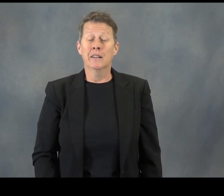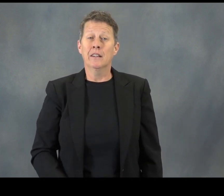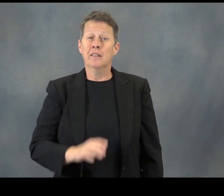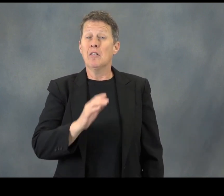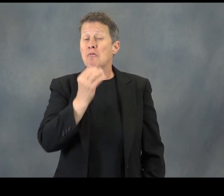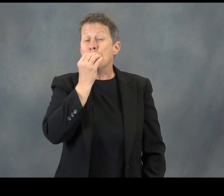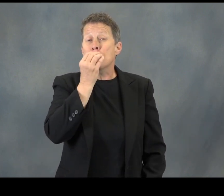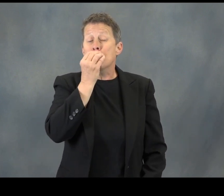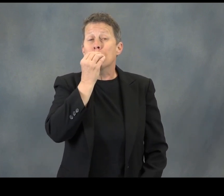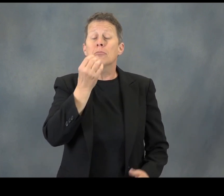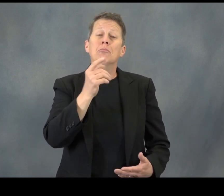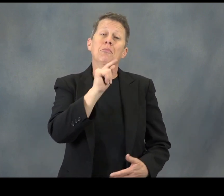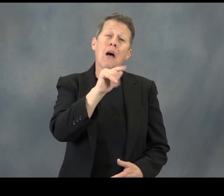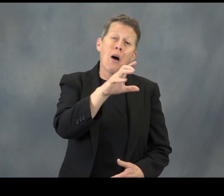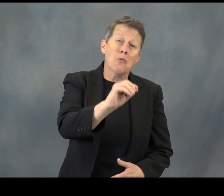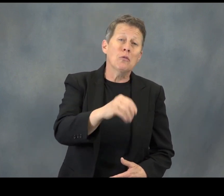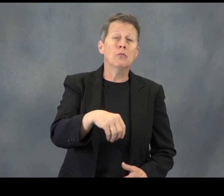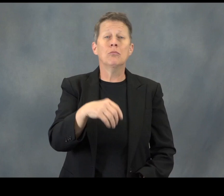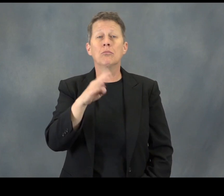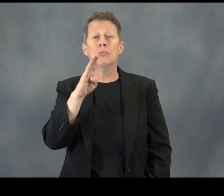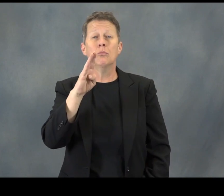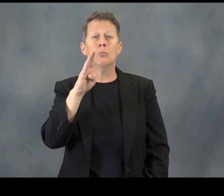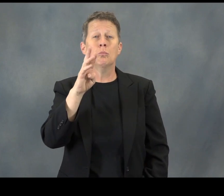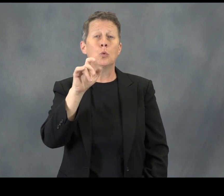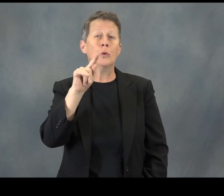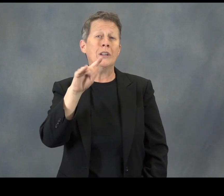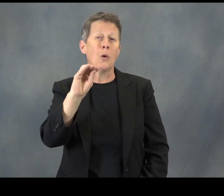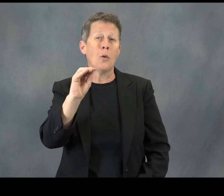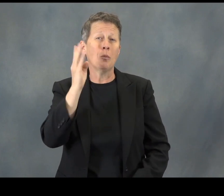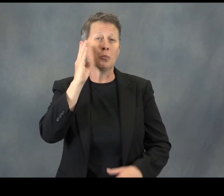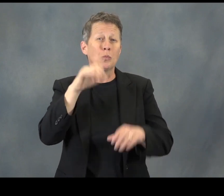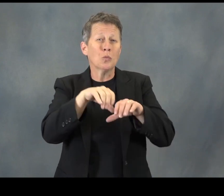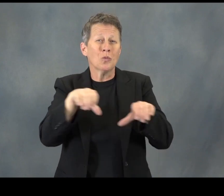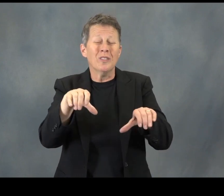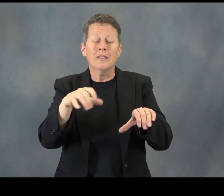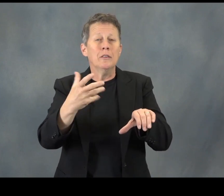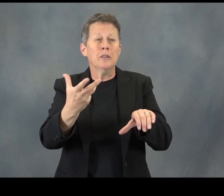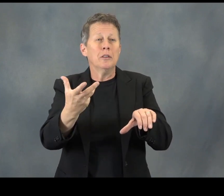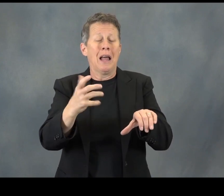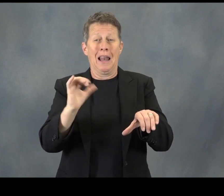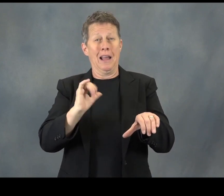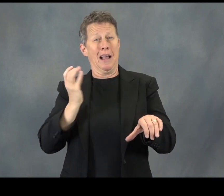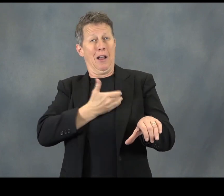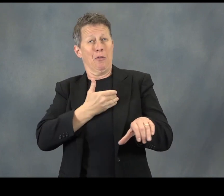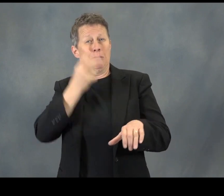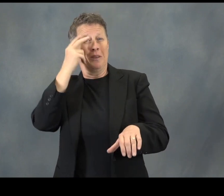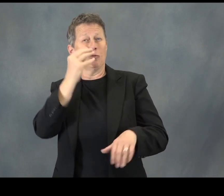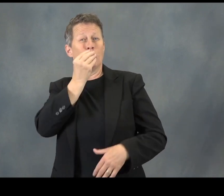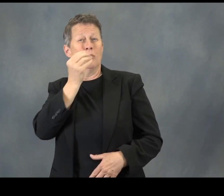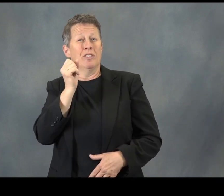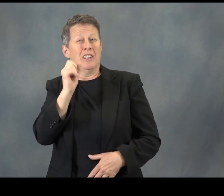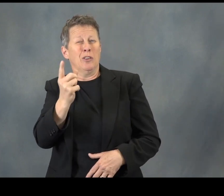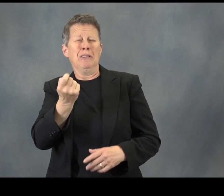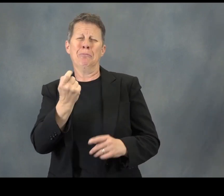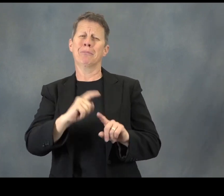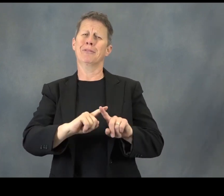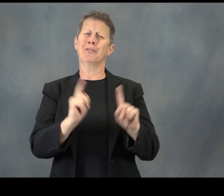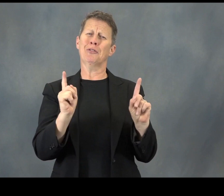And the Mexican food...we had tacos and burritos and it wasn't quite like the Mexican food you would get in San Diego...just a little bit off,